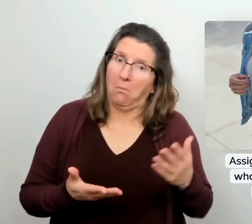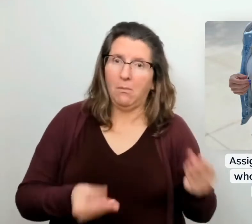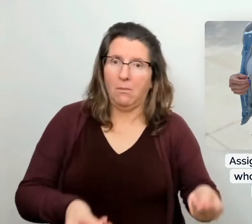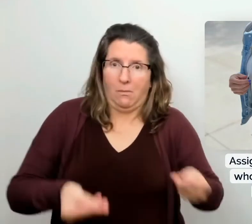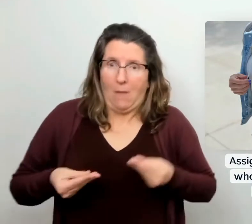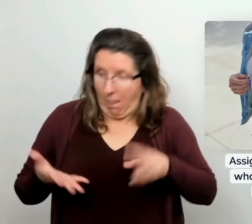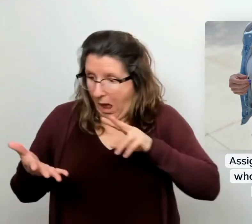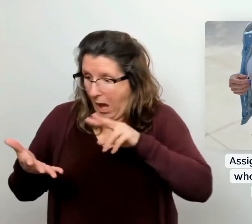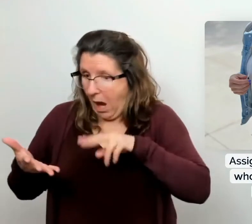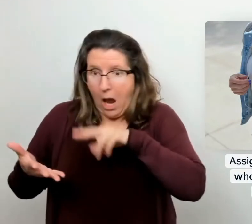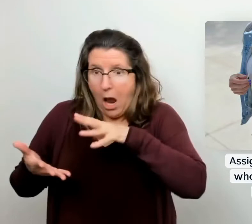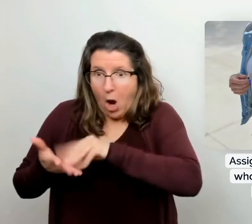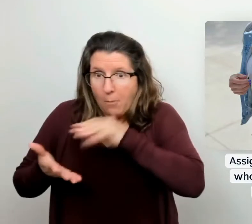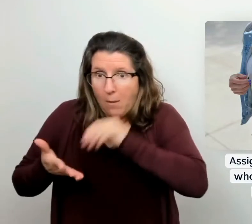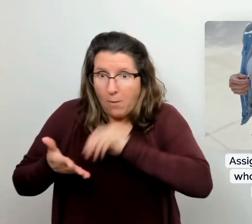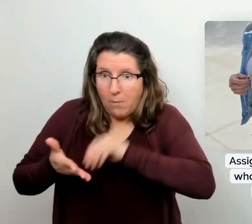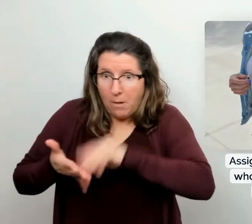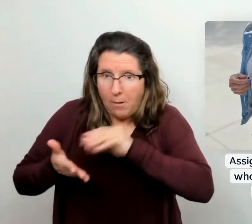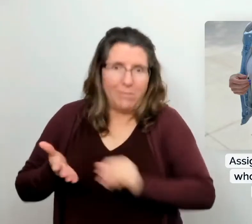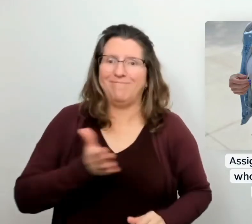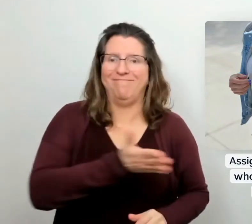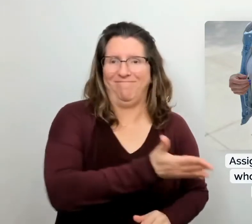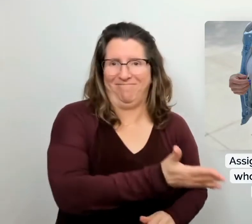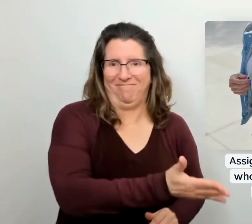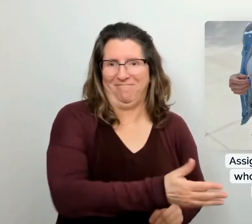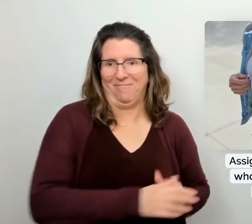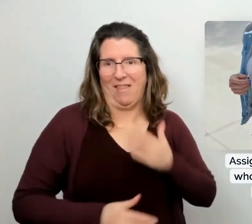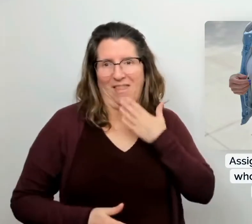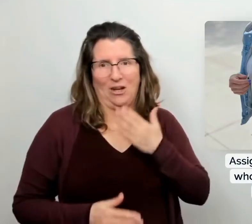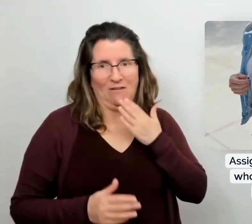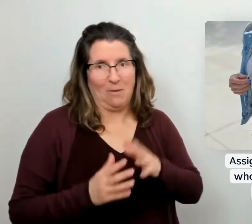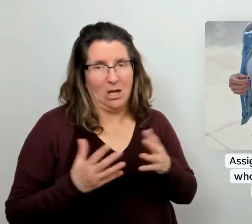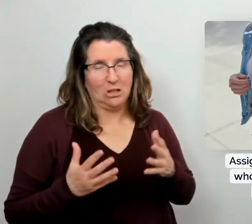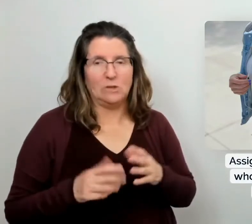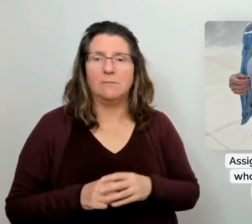and rewrite them myself and then hand them back, with gratitude.